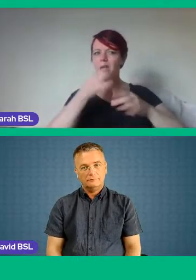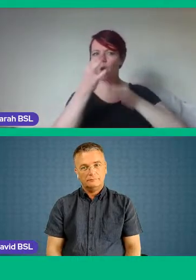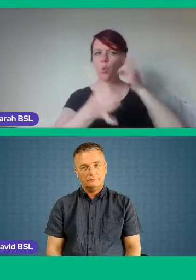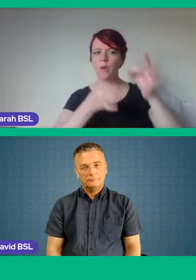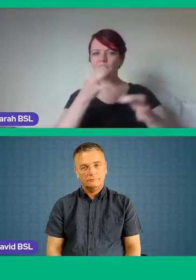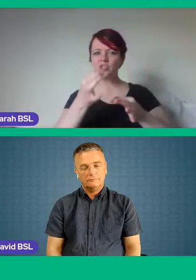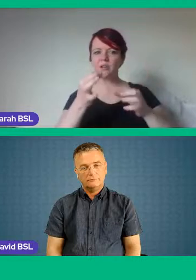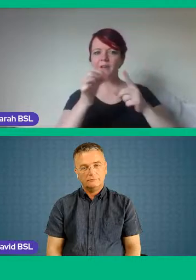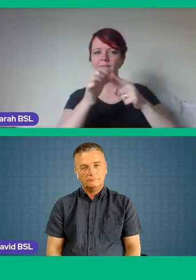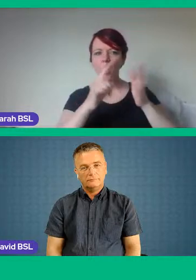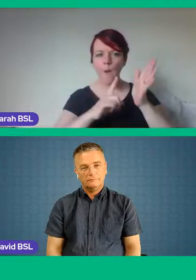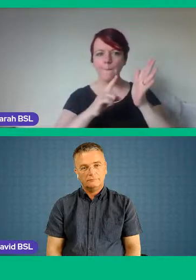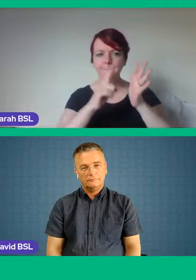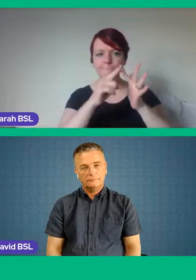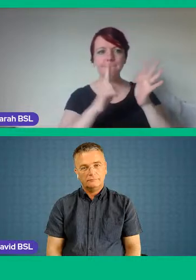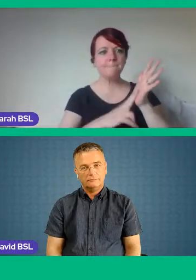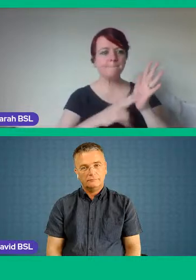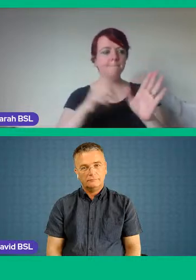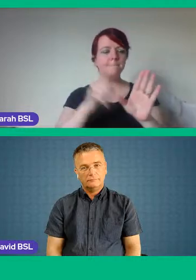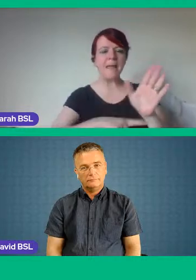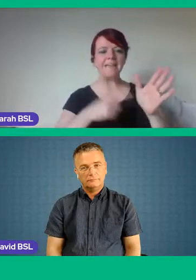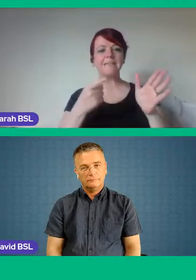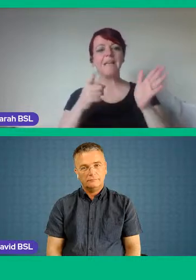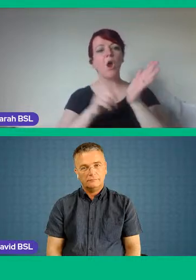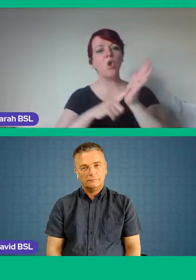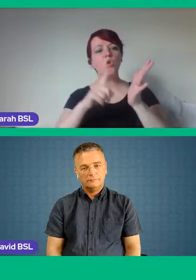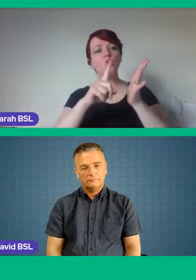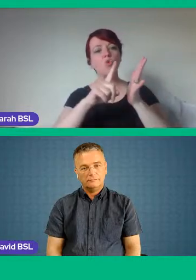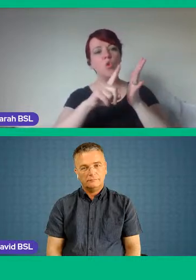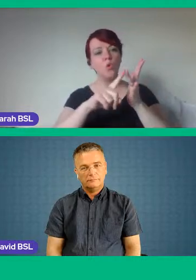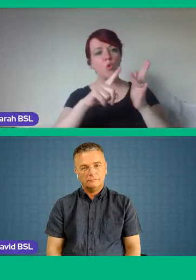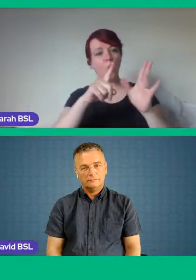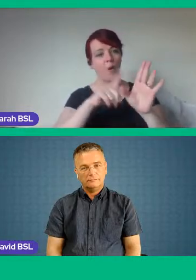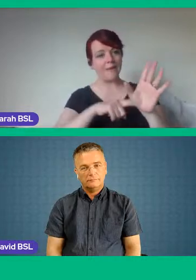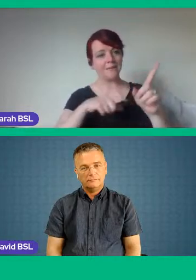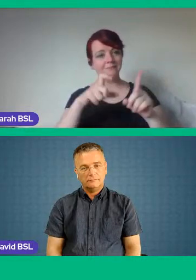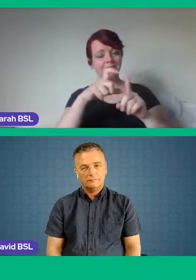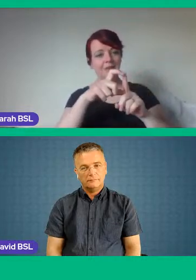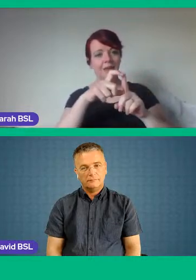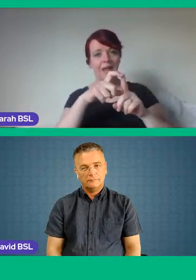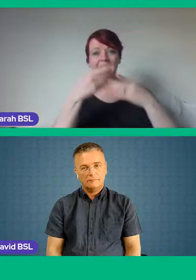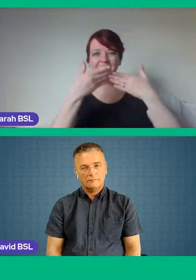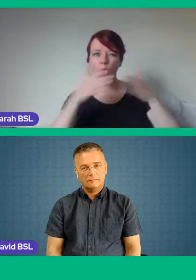definitely brought up lots of vulnerable moments, but that is part of that, isn't it? Absolutely. Thank you.